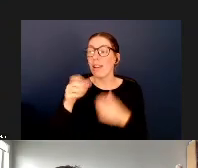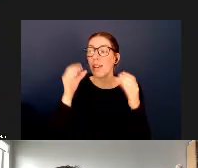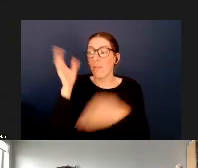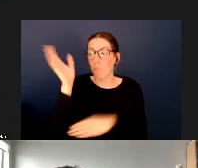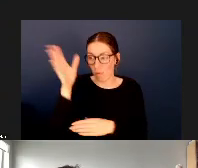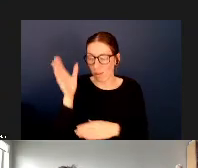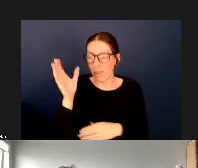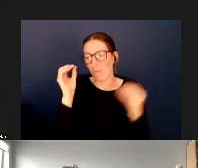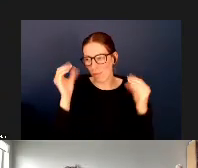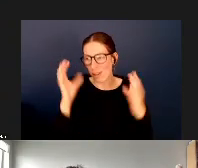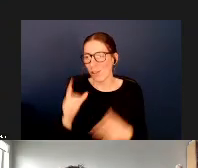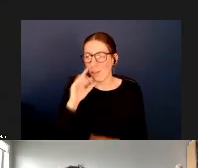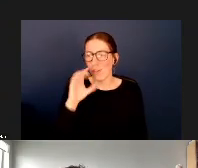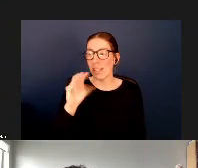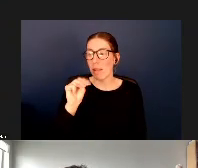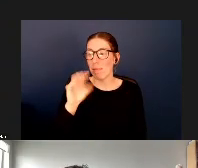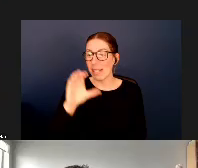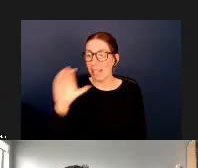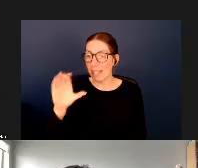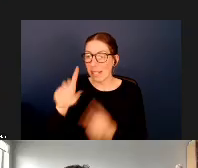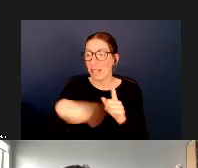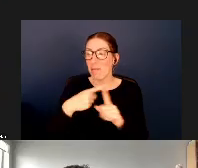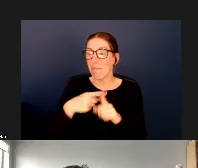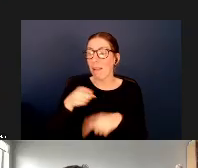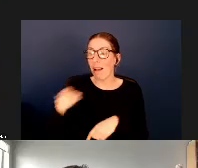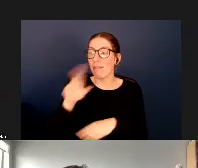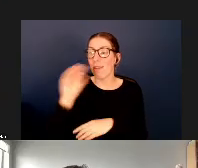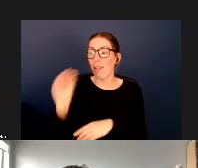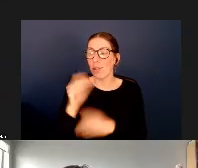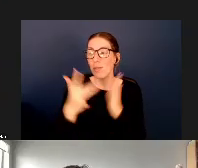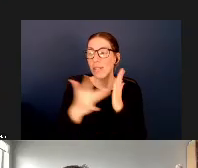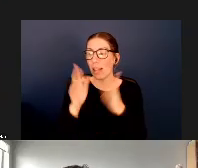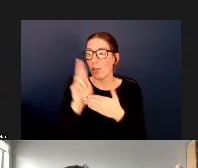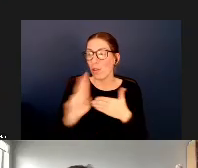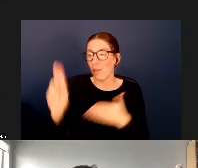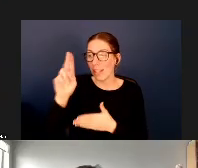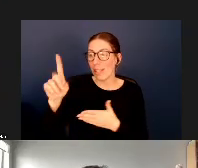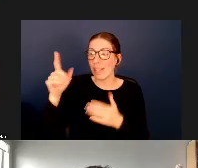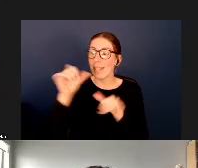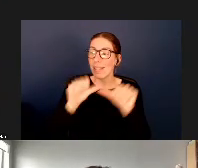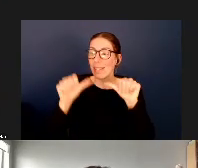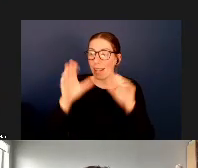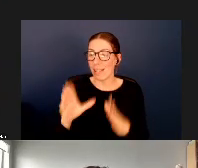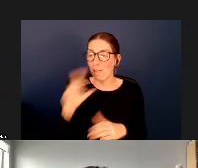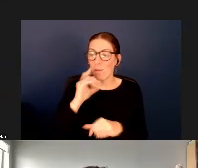the Institute for Disability and Rehabilitation Research. She also works at Holland Bloorview Kids